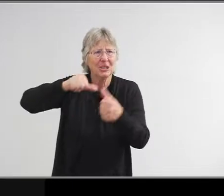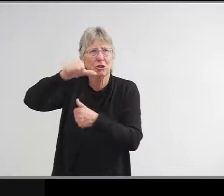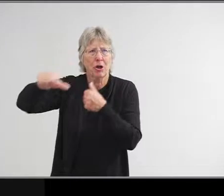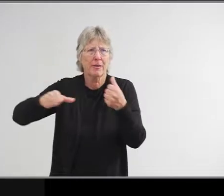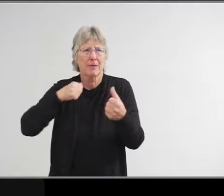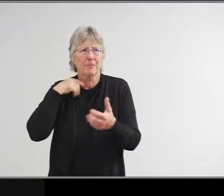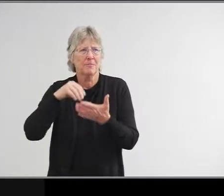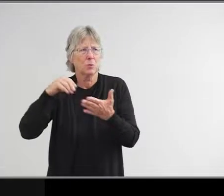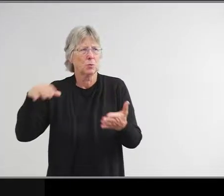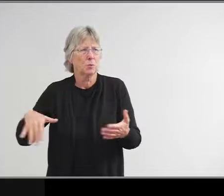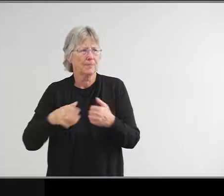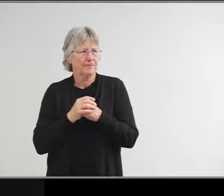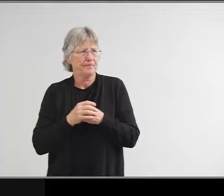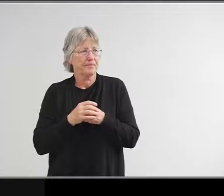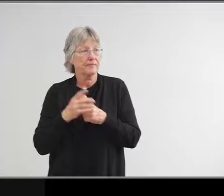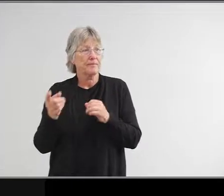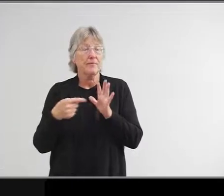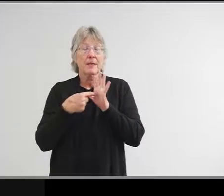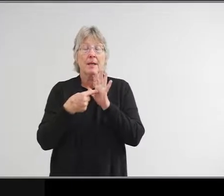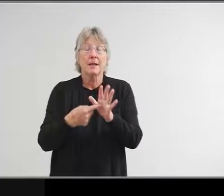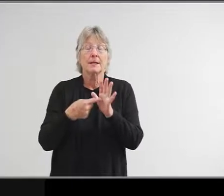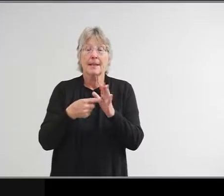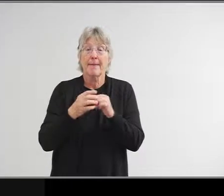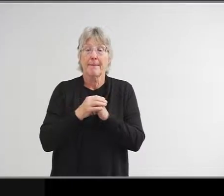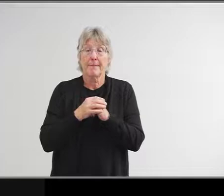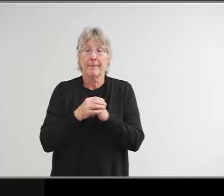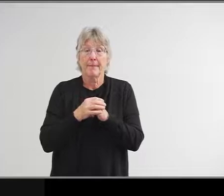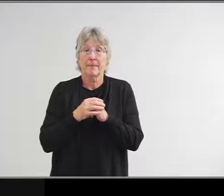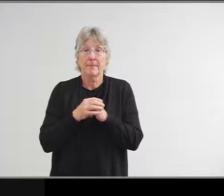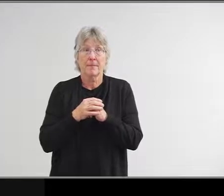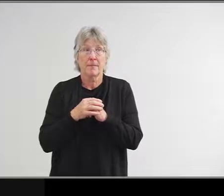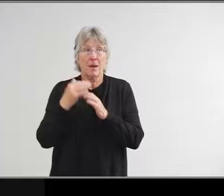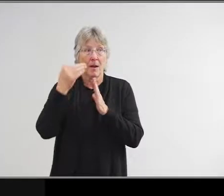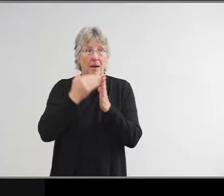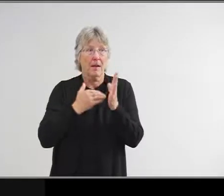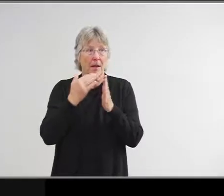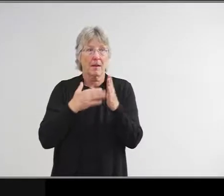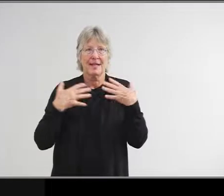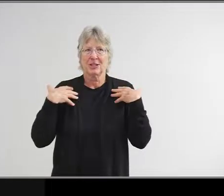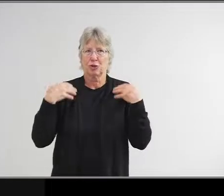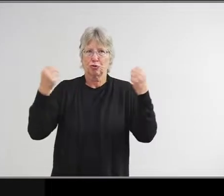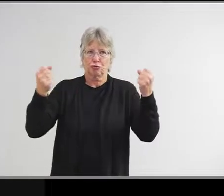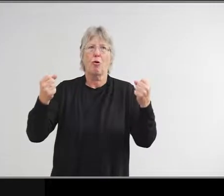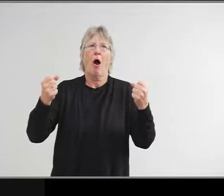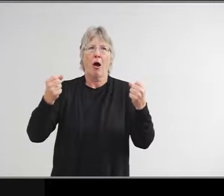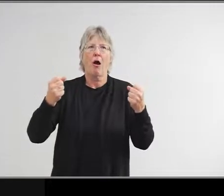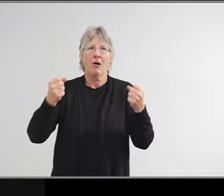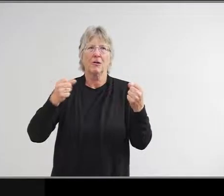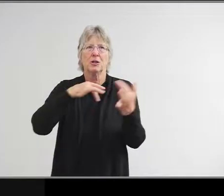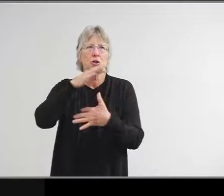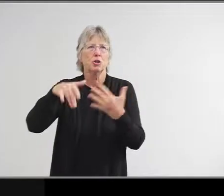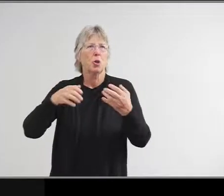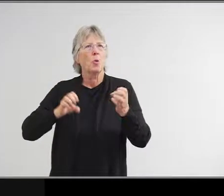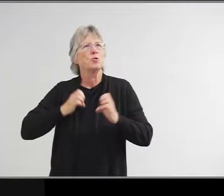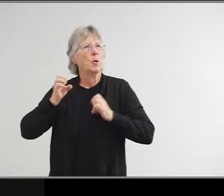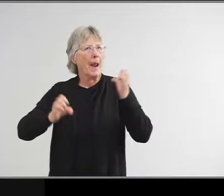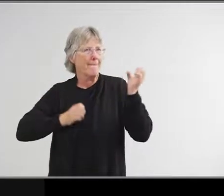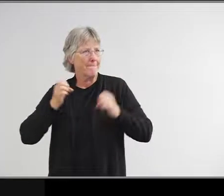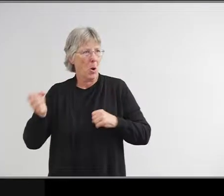For an example of a lesson with a strong social, emotional component, I recently read this book,